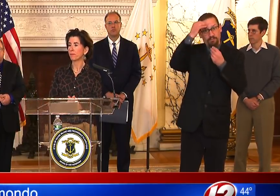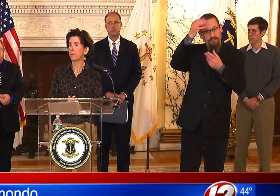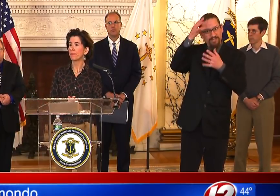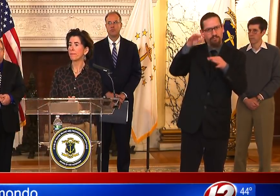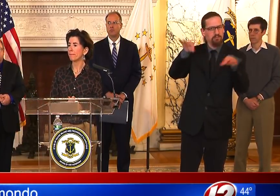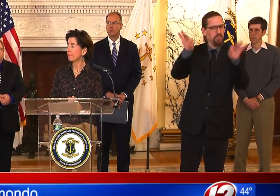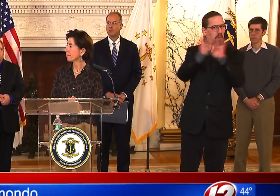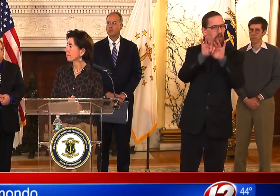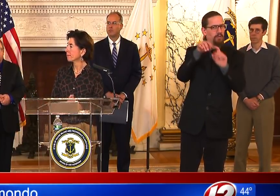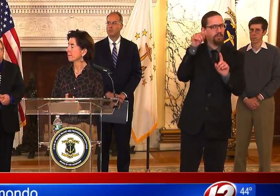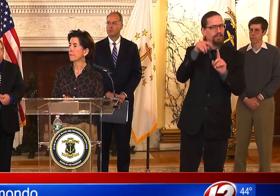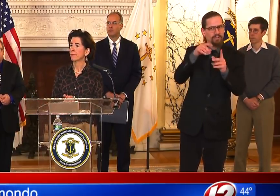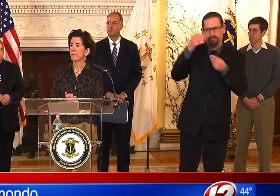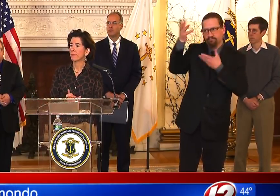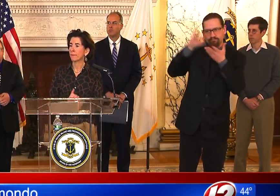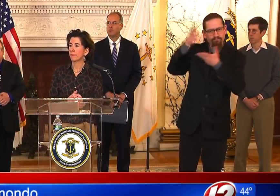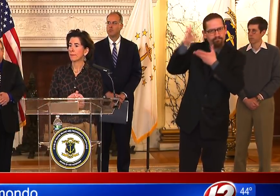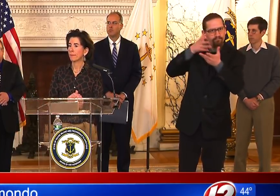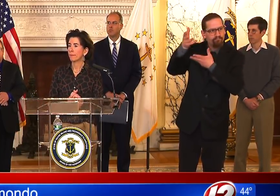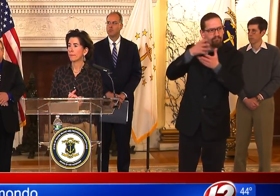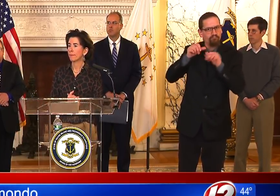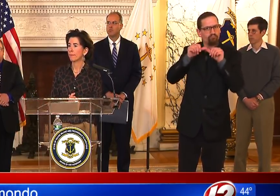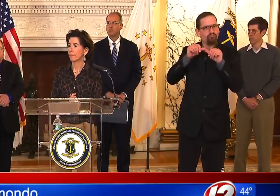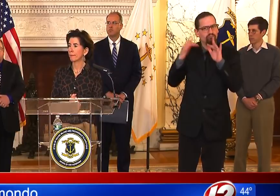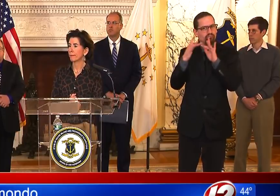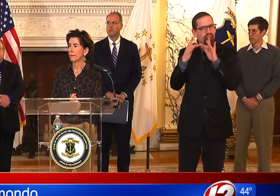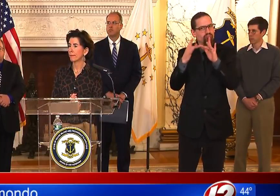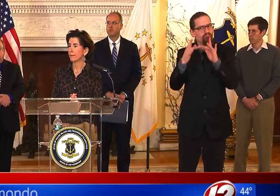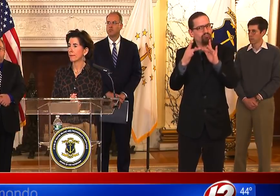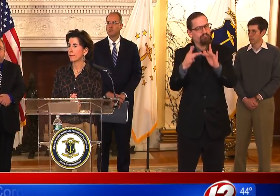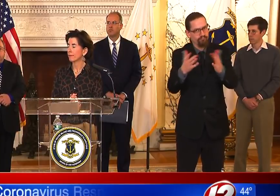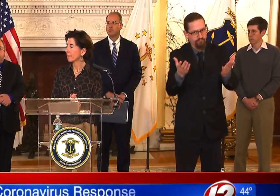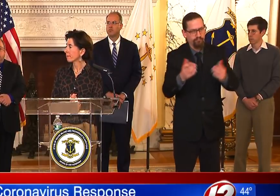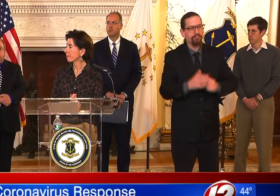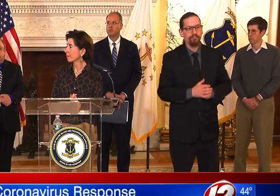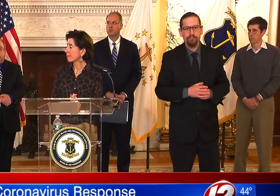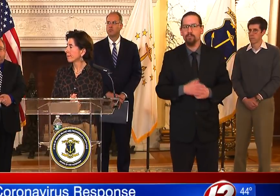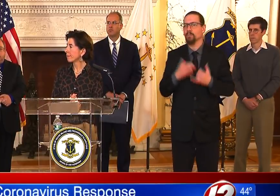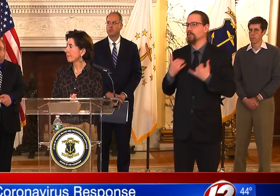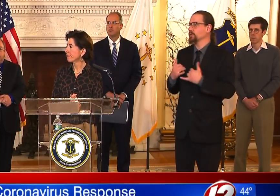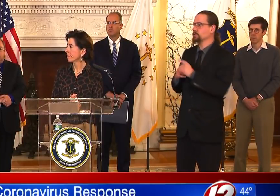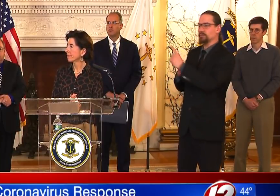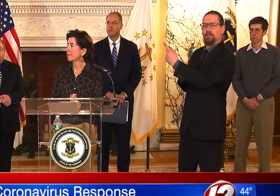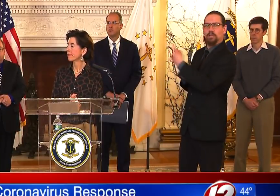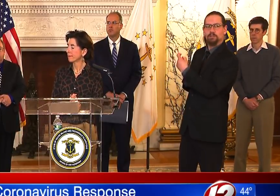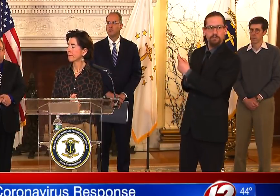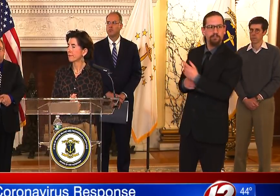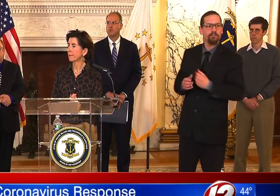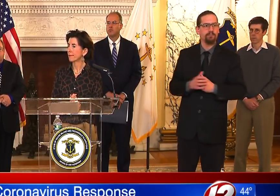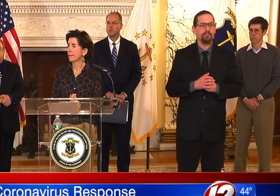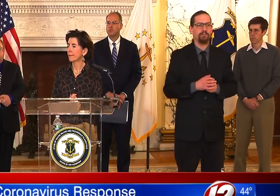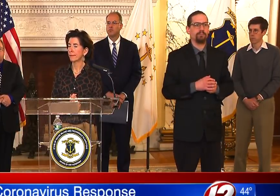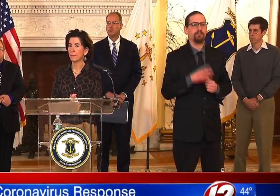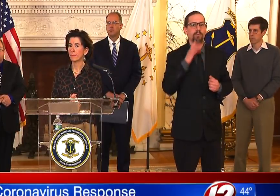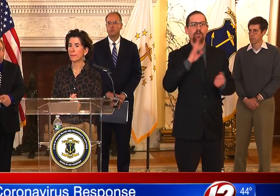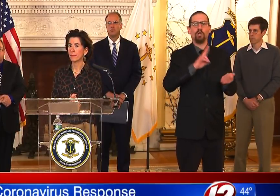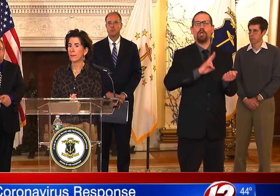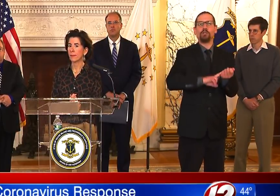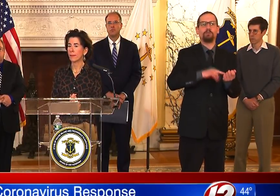THIS. YES, WE ARE LOOKING AT THAT. YOU MENTIONED THERE IS A